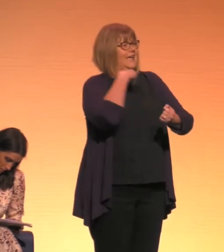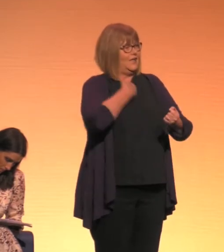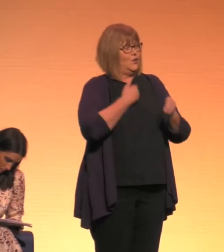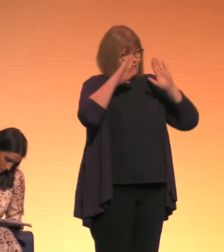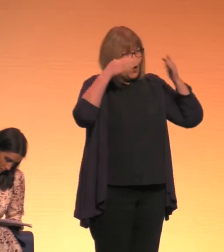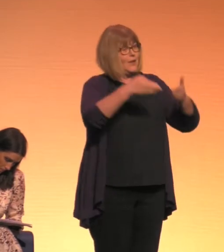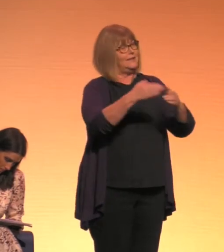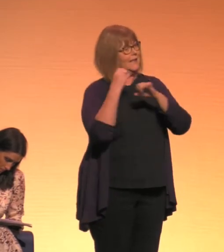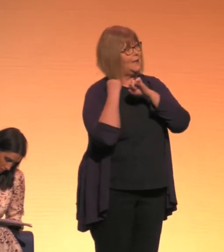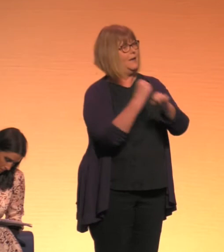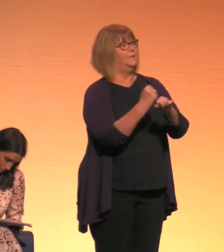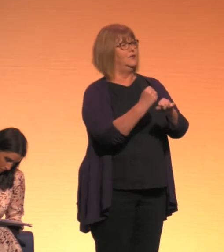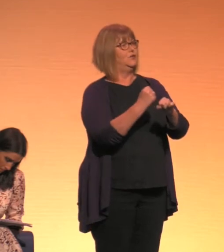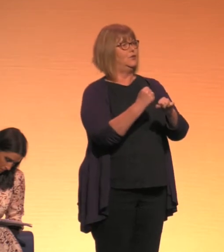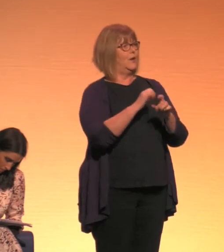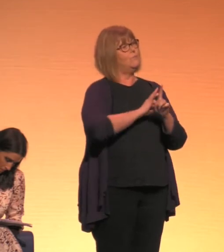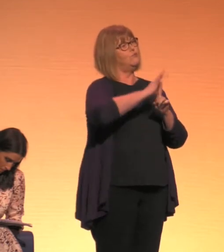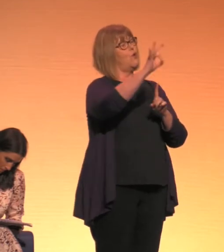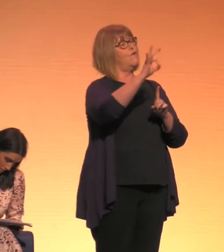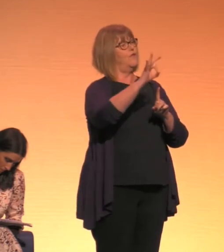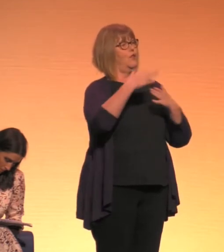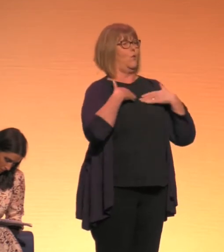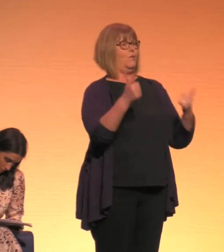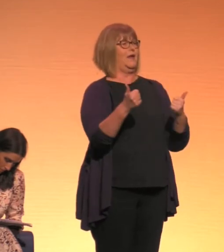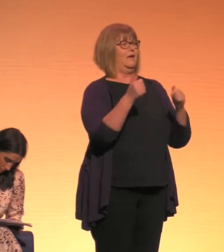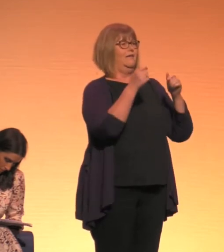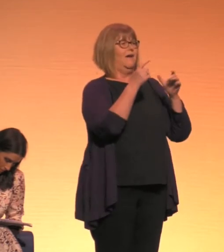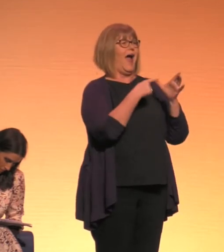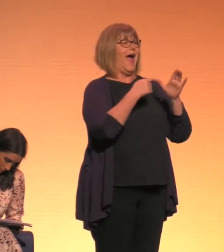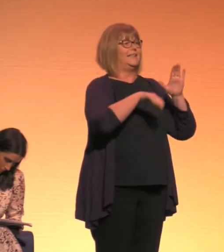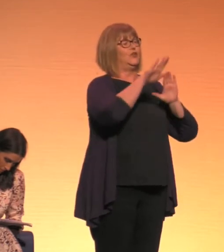and well-being in Aotearoa New Zealand, and in particular, to achieve equity for Maori,